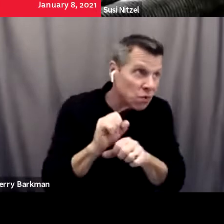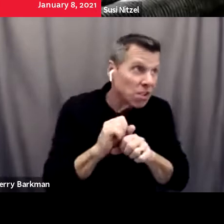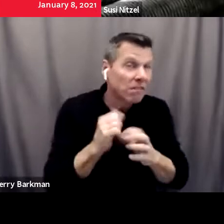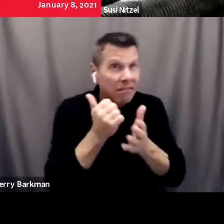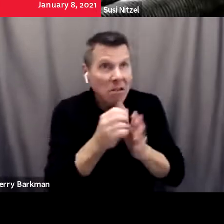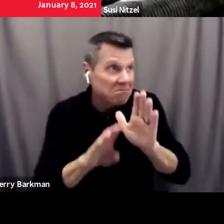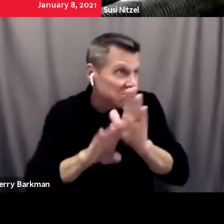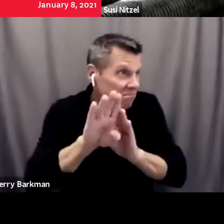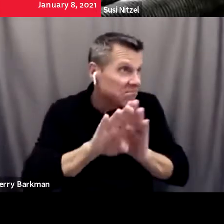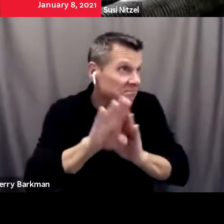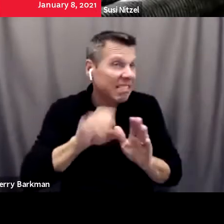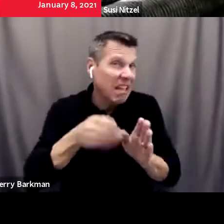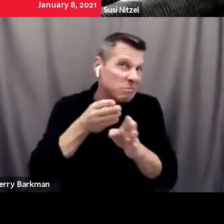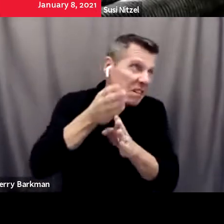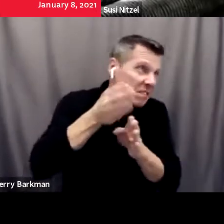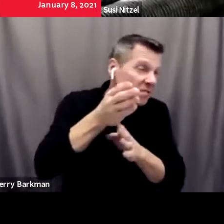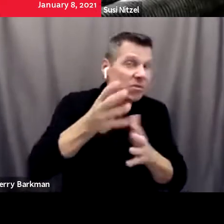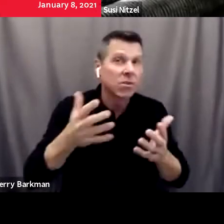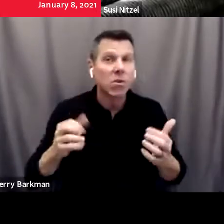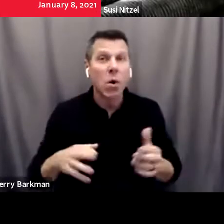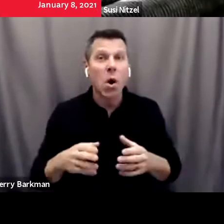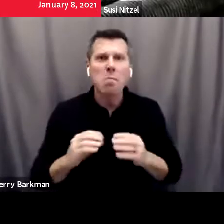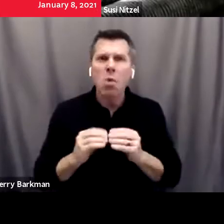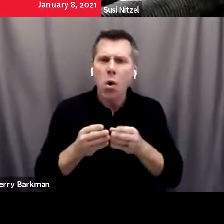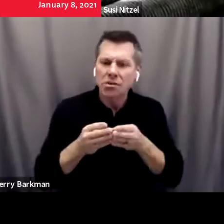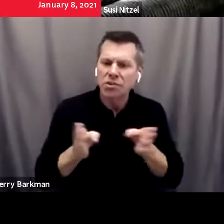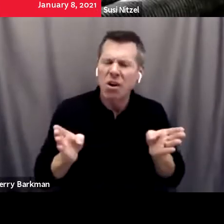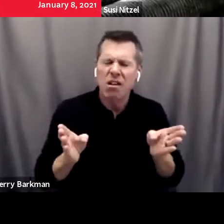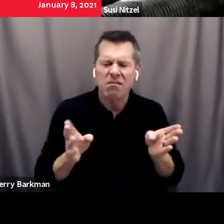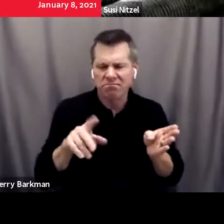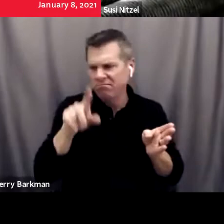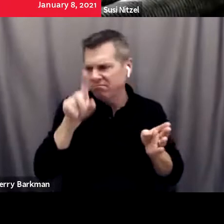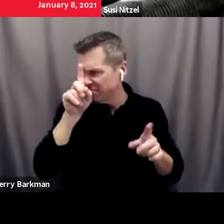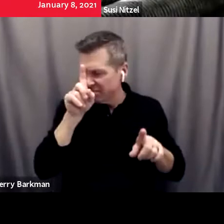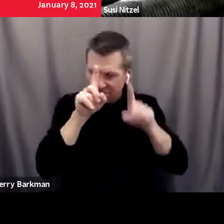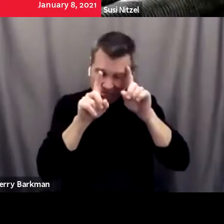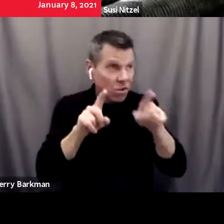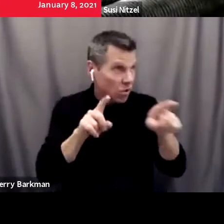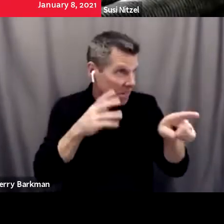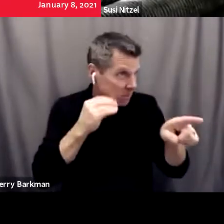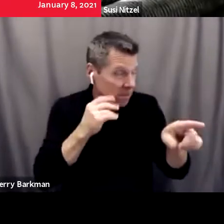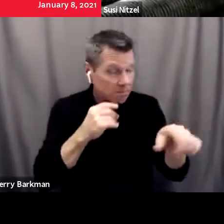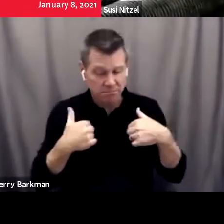particular major or general questions that they frequently get from students in an environment where students can come in. And